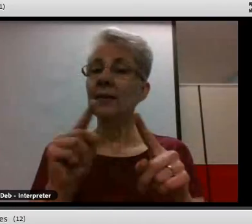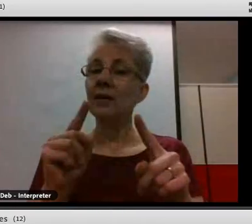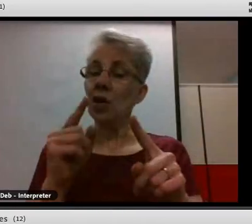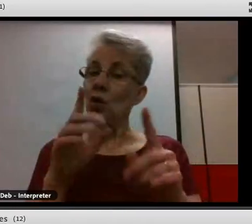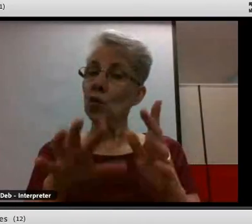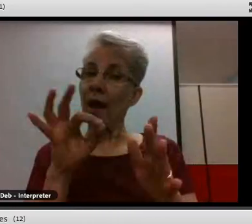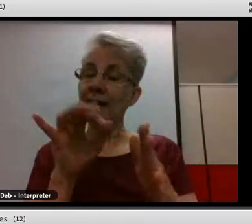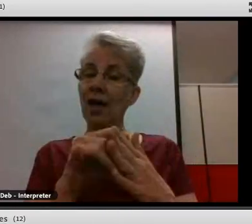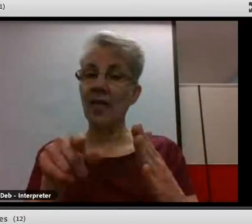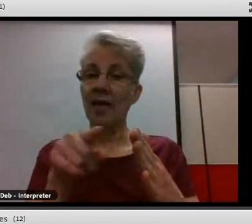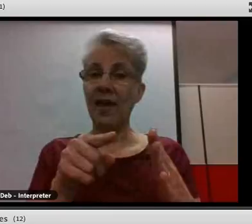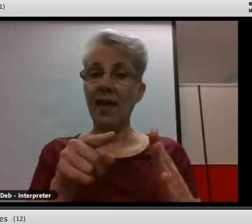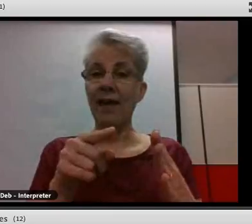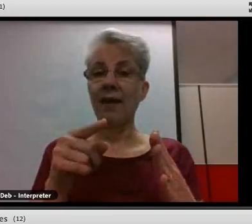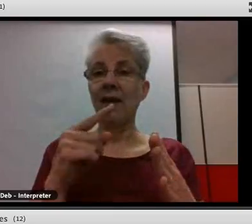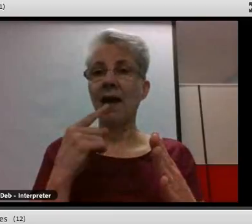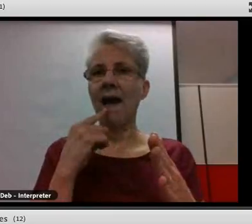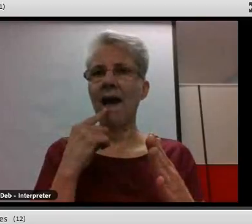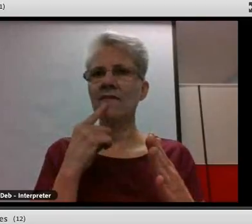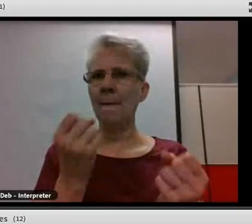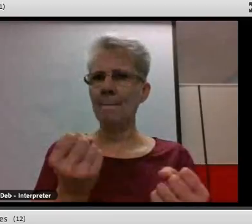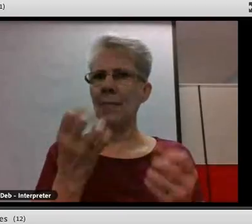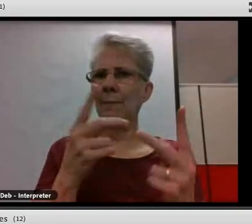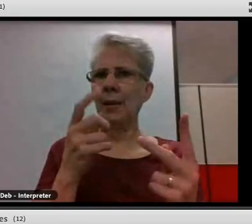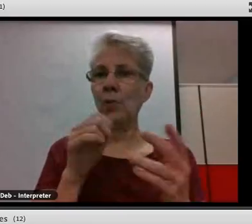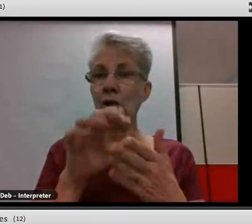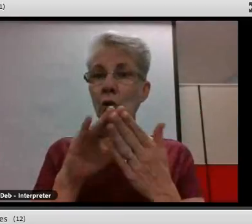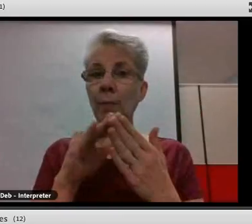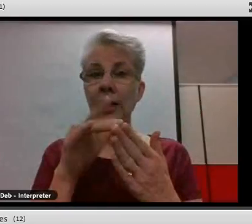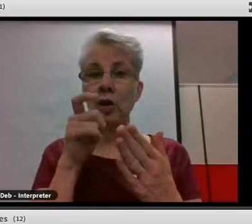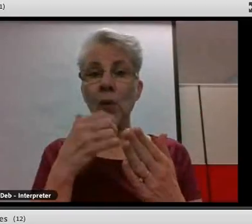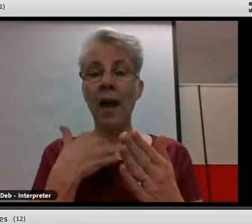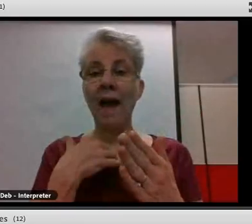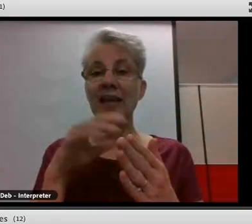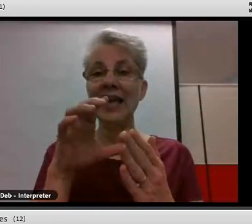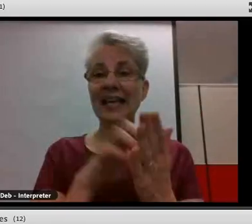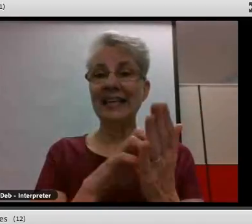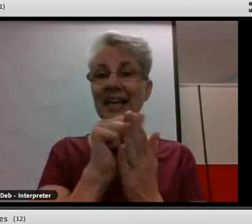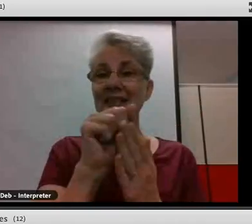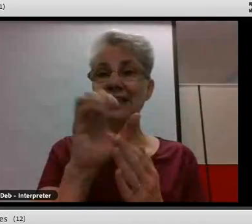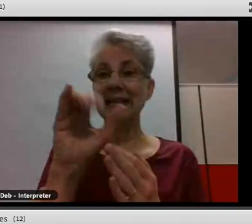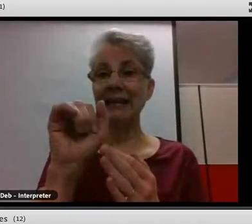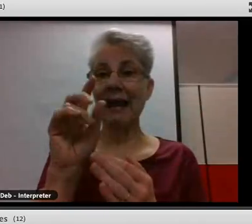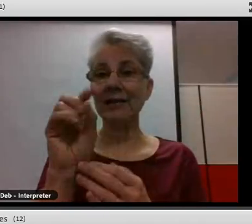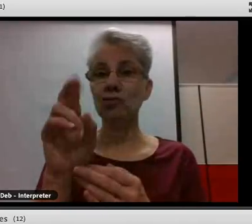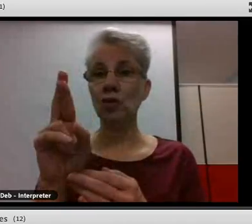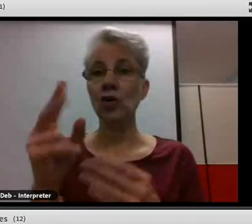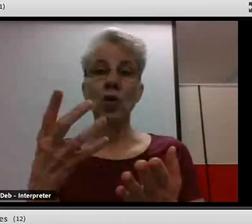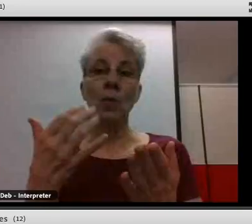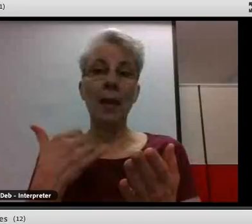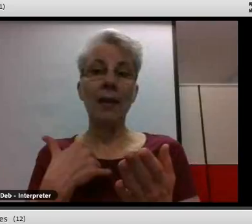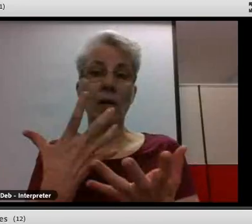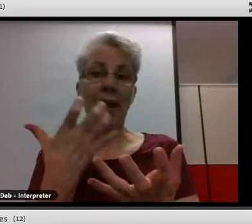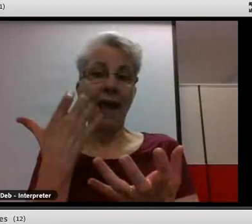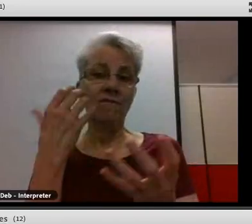Ambulatory disability -- you can't move -- could be cerebral palsy, could be just you're older